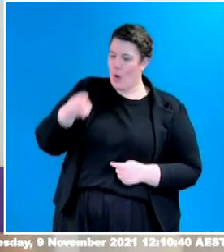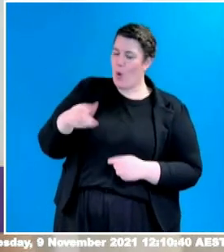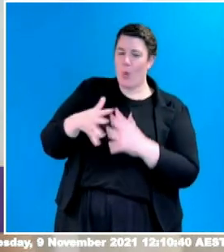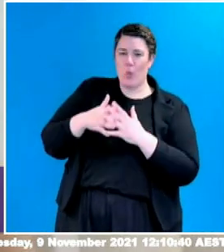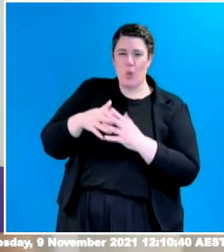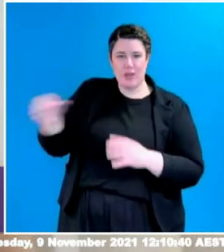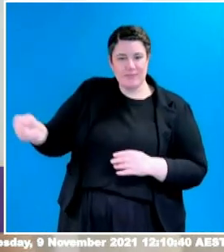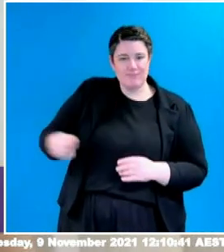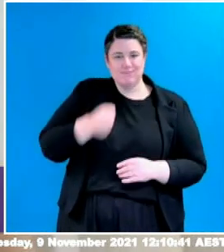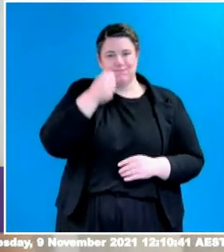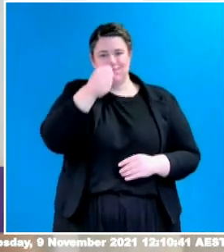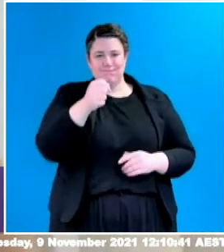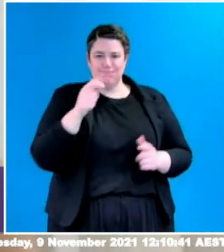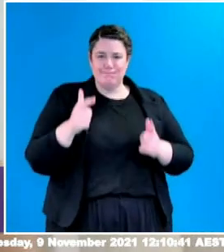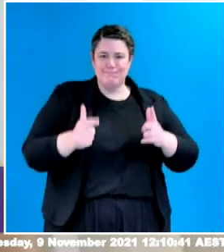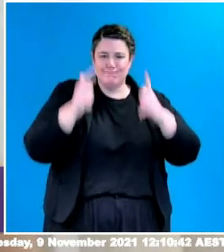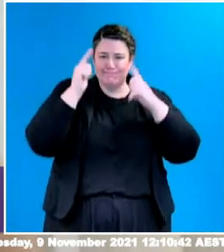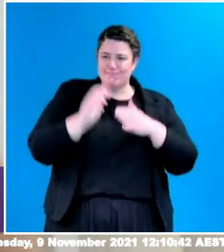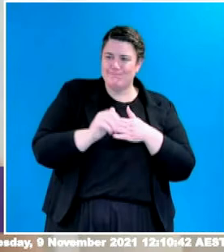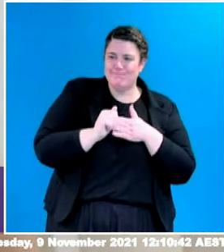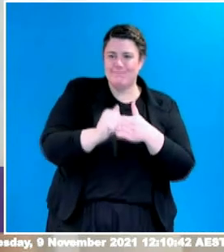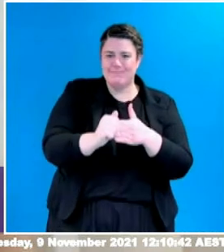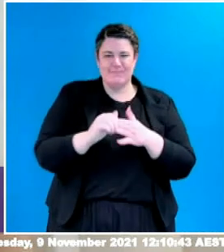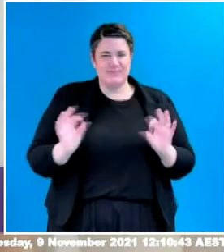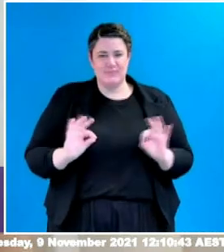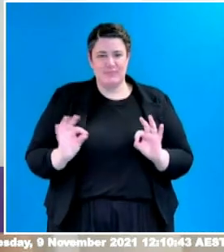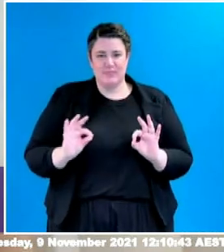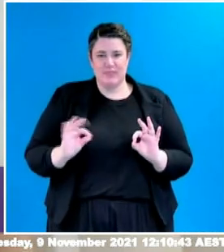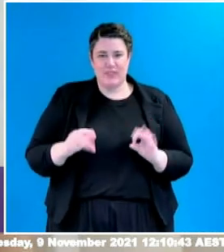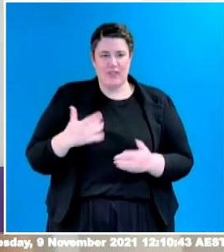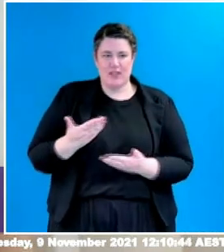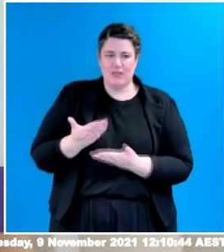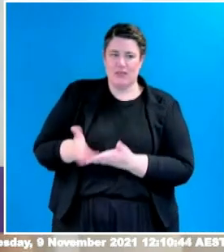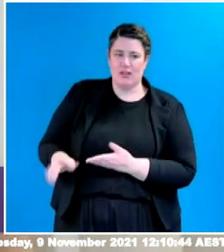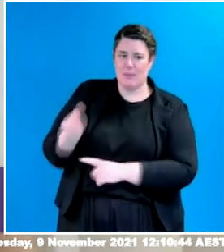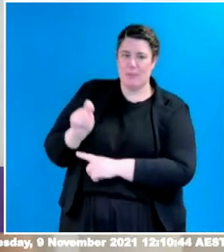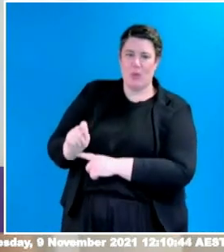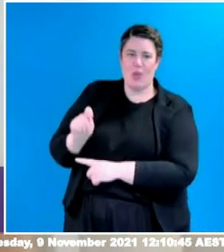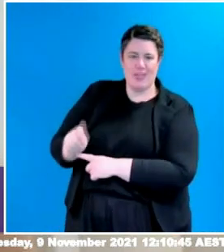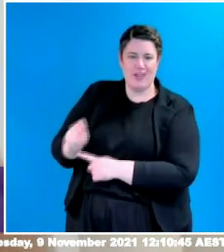We seem to have been left by the wayside when it comes to being considered as